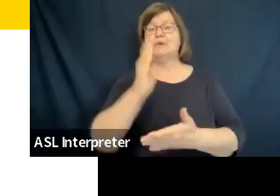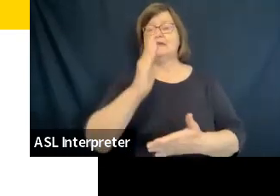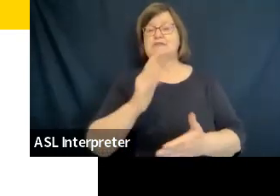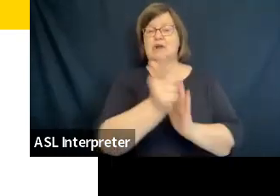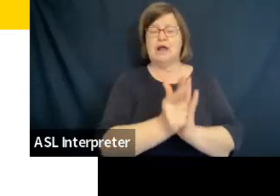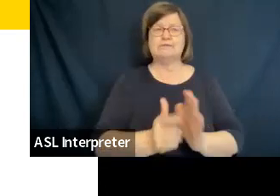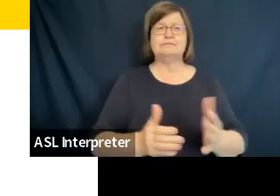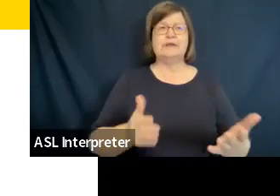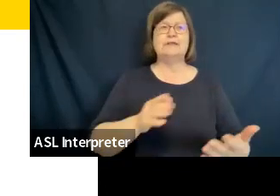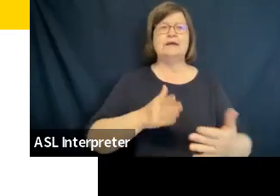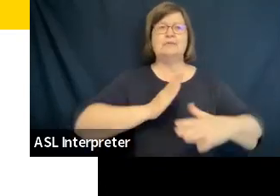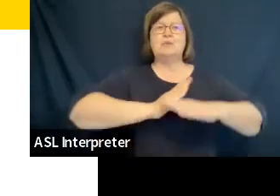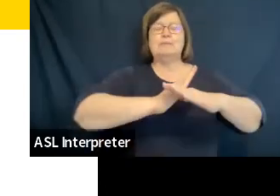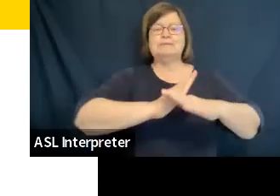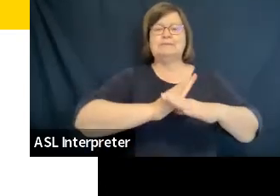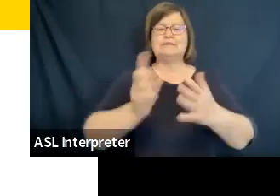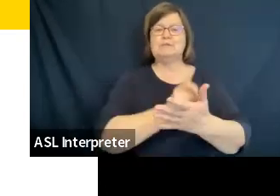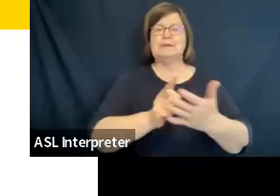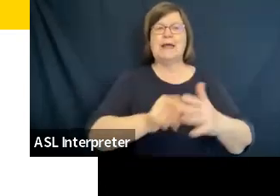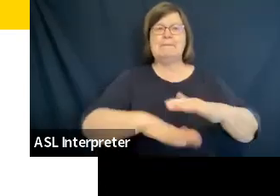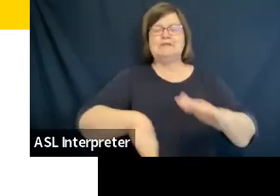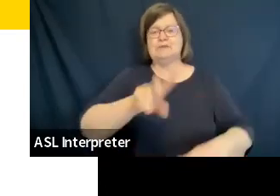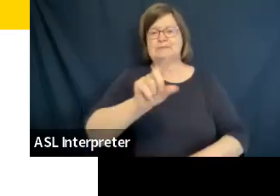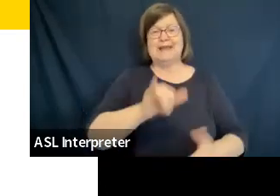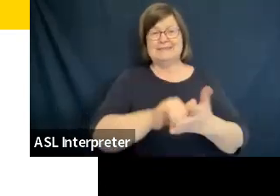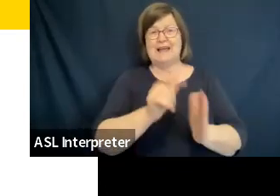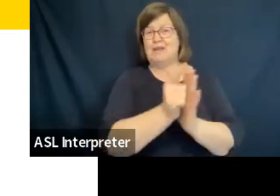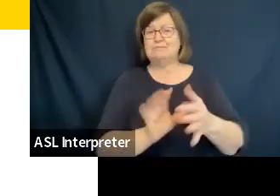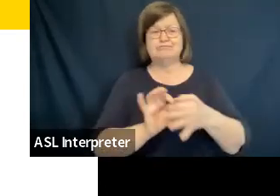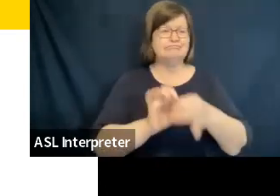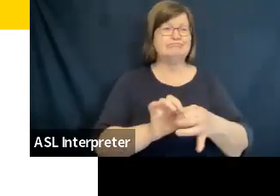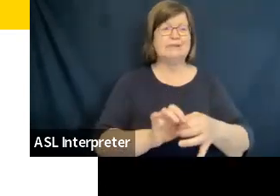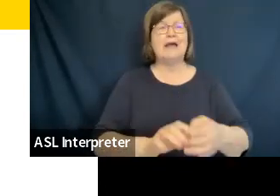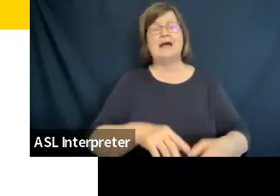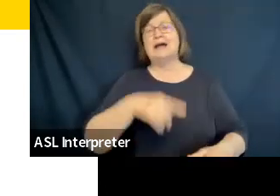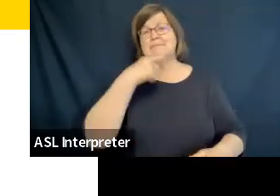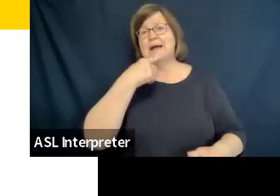on the basis of disability. This law applies to public elementary and secondary schools among